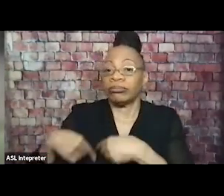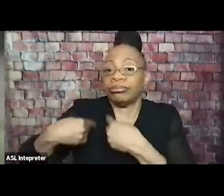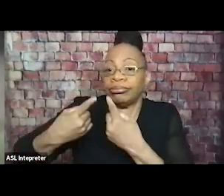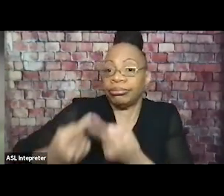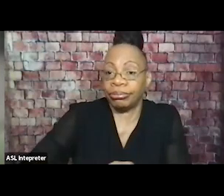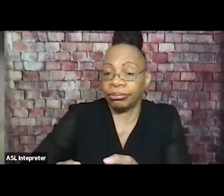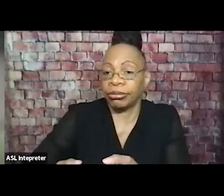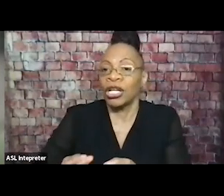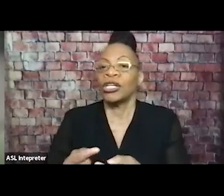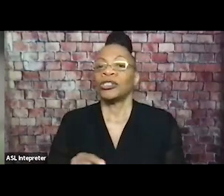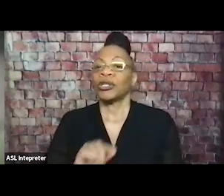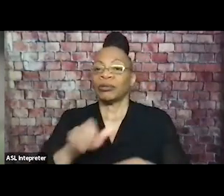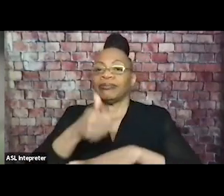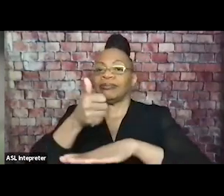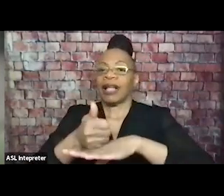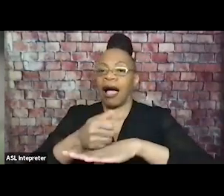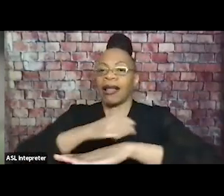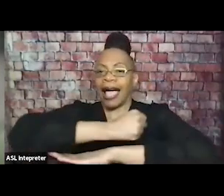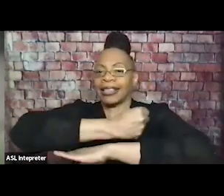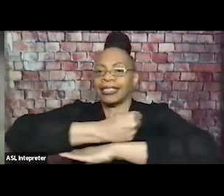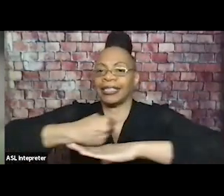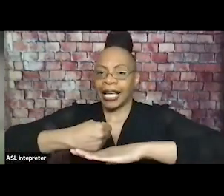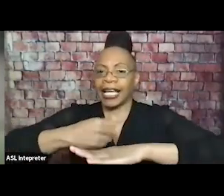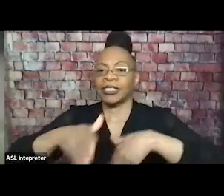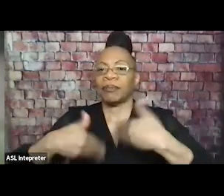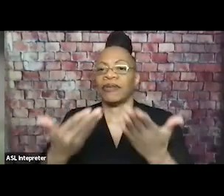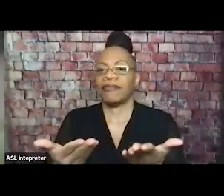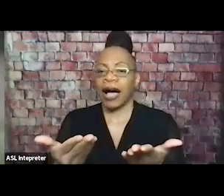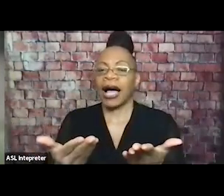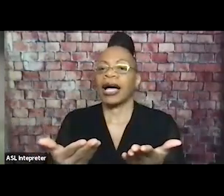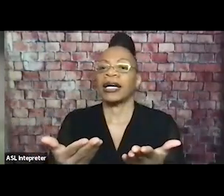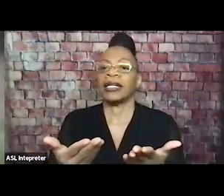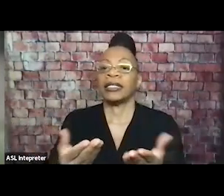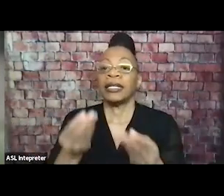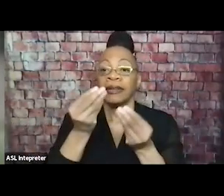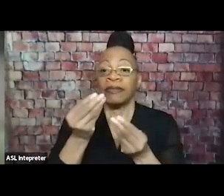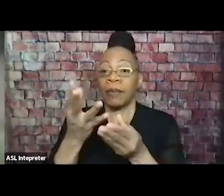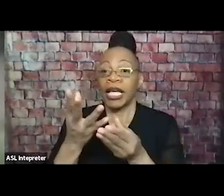and provide the context that's going to help the examiner better under understand